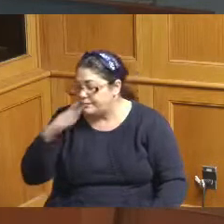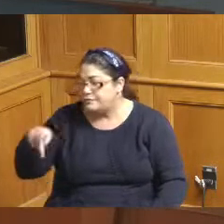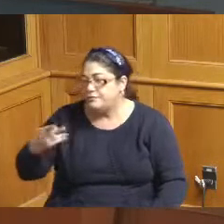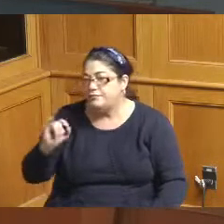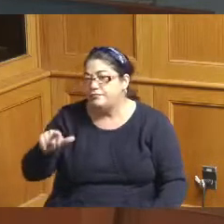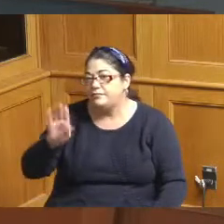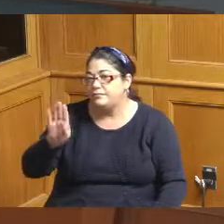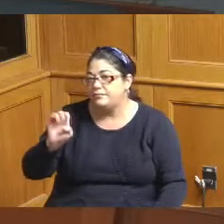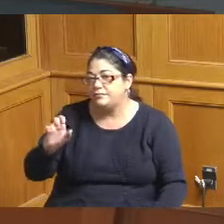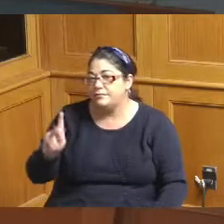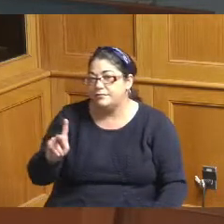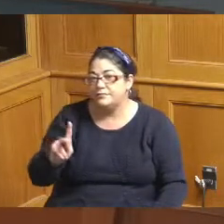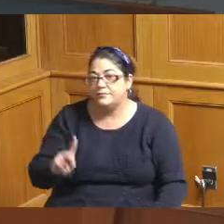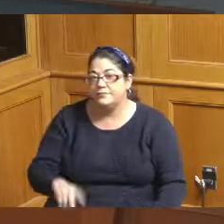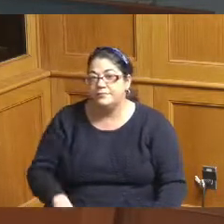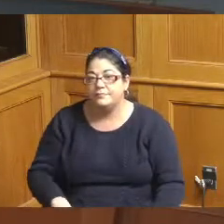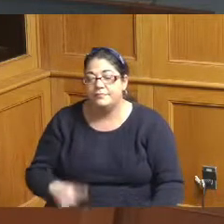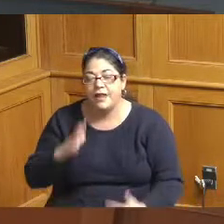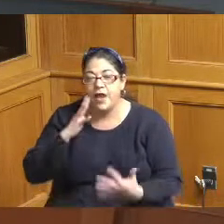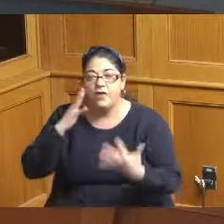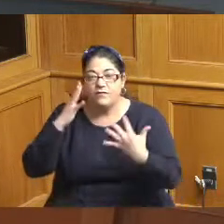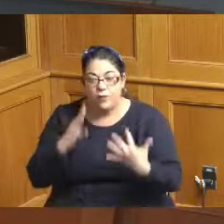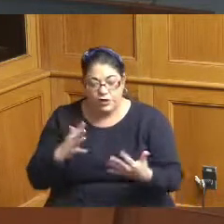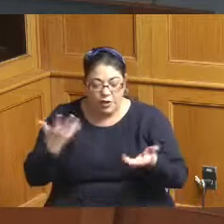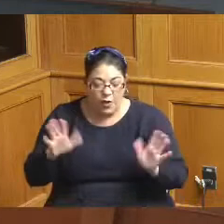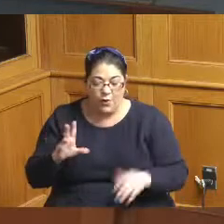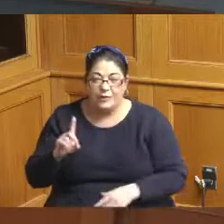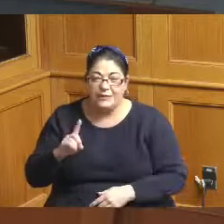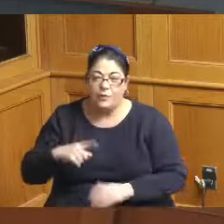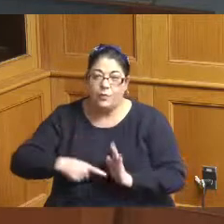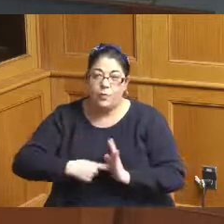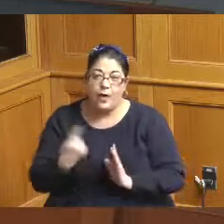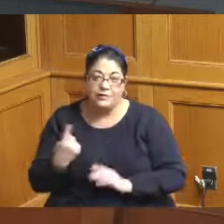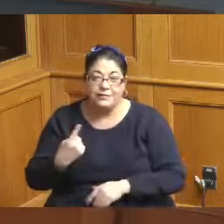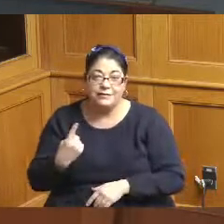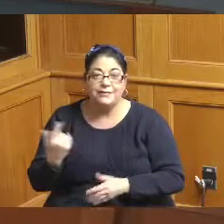unfortunately we did this once already for the banks project and here we are with Findlay Market